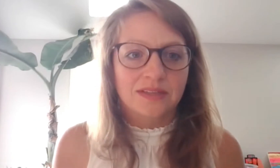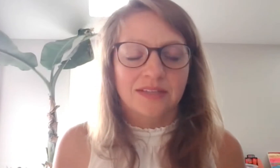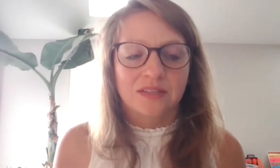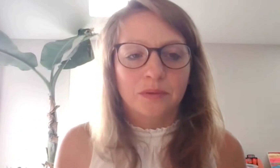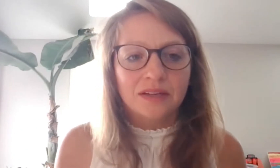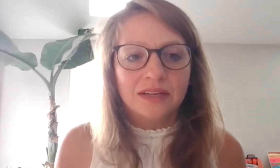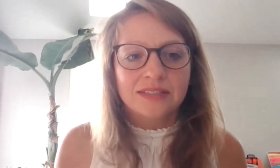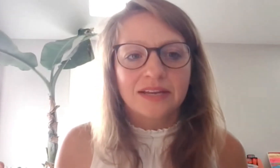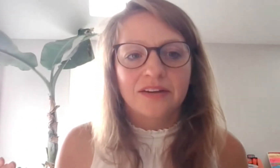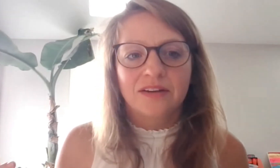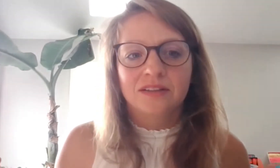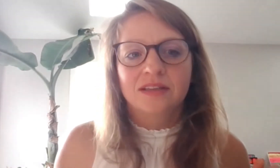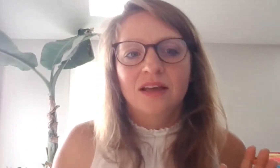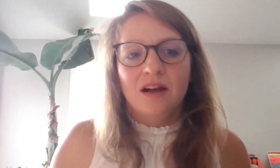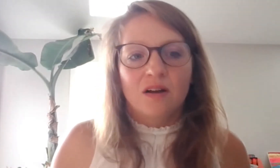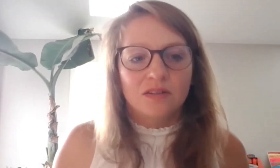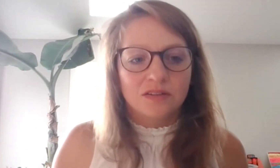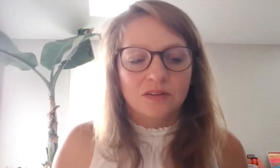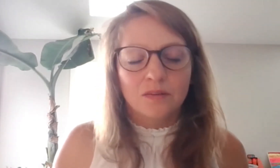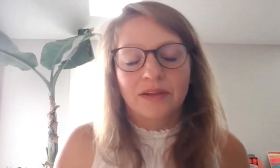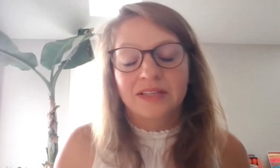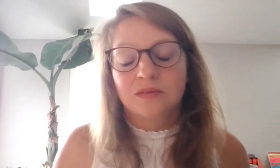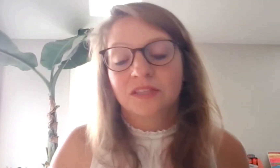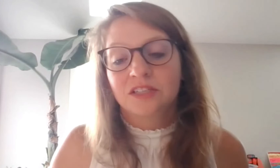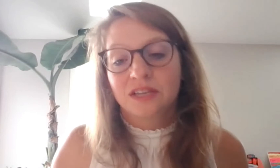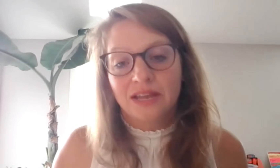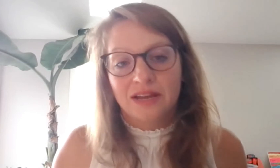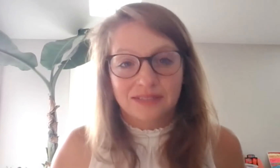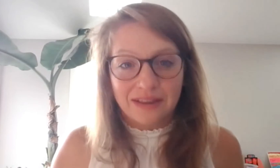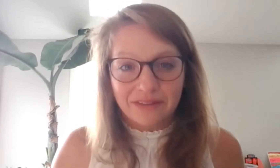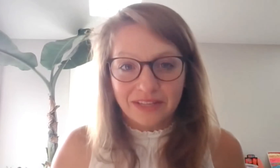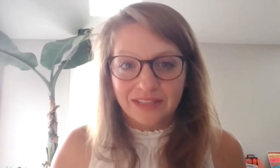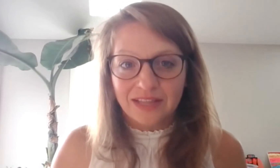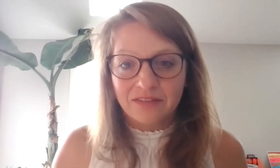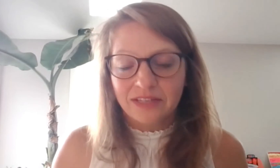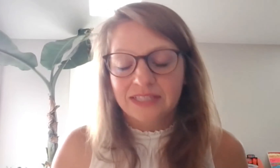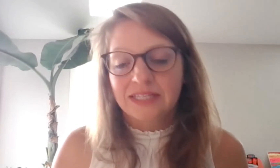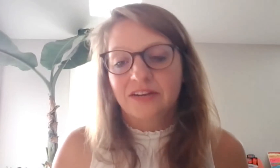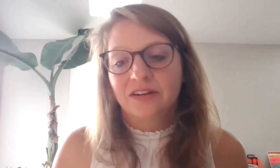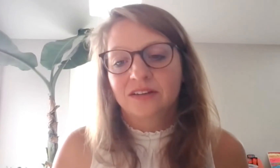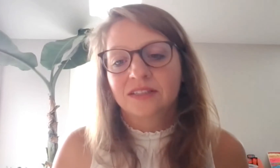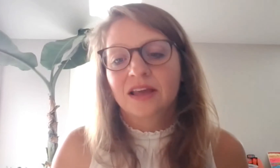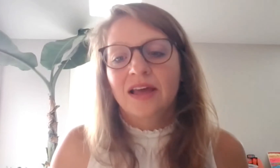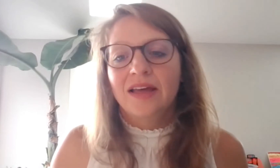with accessibility standards, also compliance with the GDLS leveling standards.